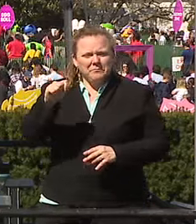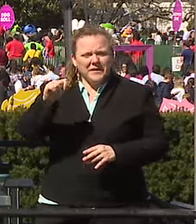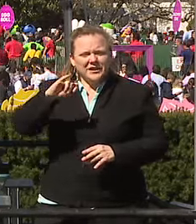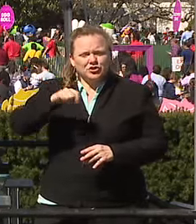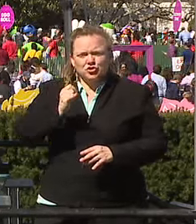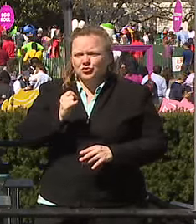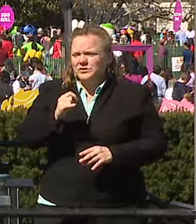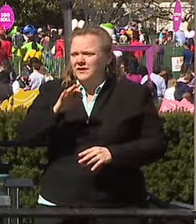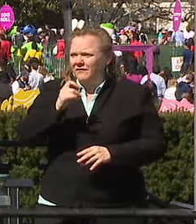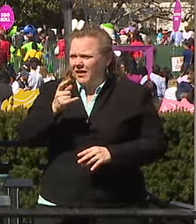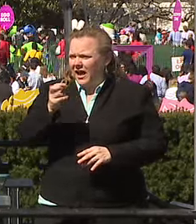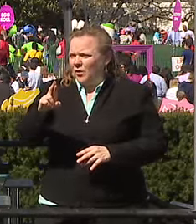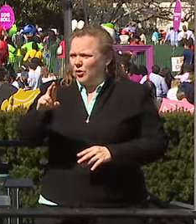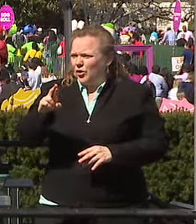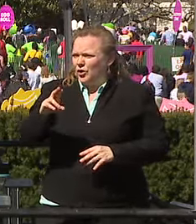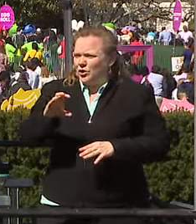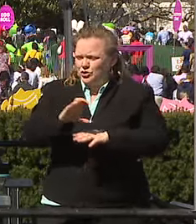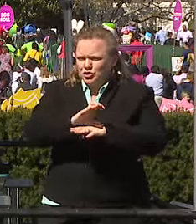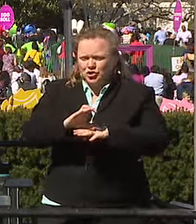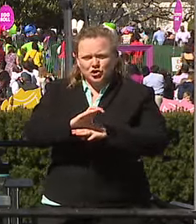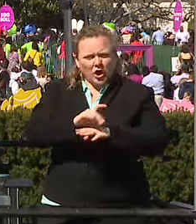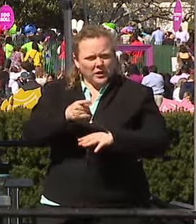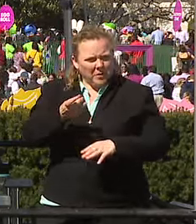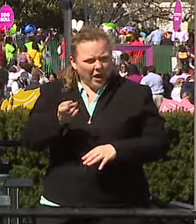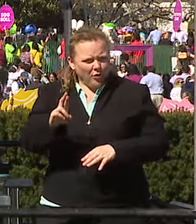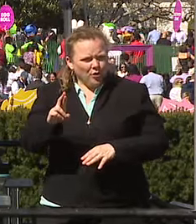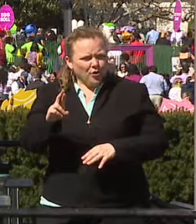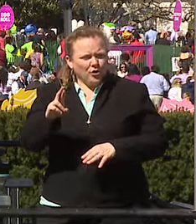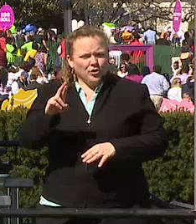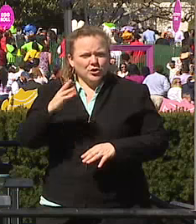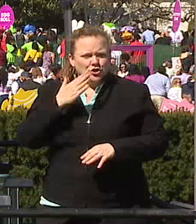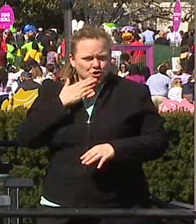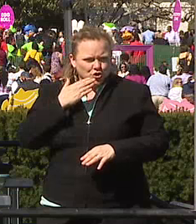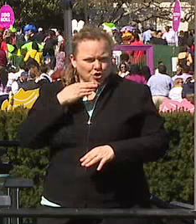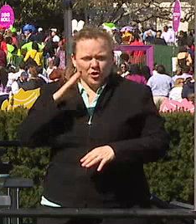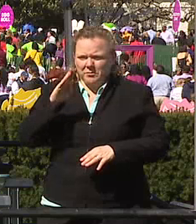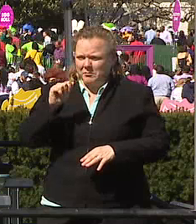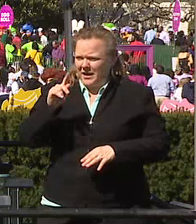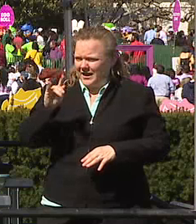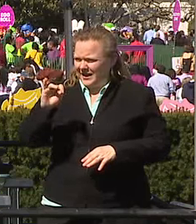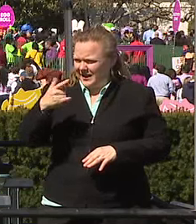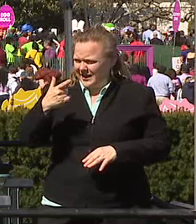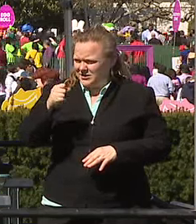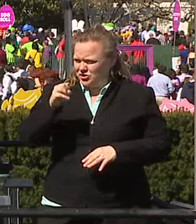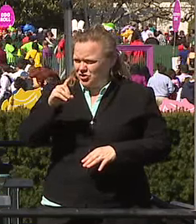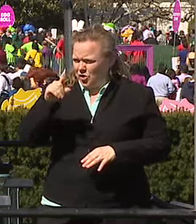baking soda, and milk. So, this is a way you can add vegetables to cakes,